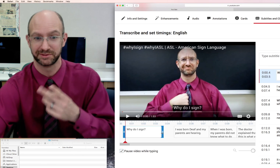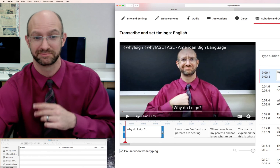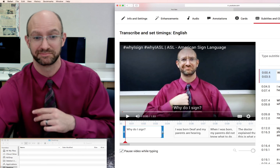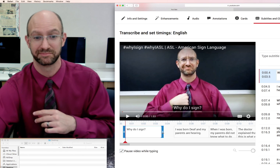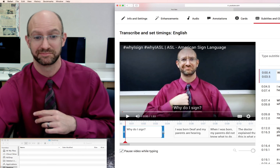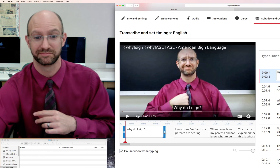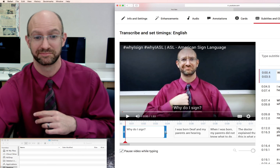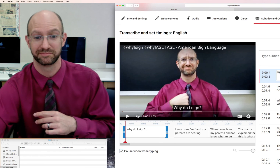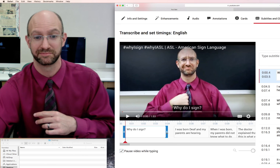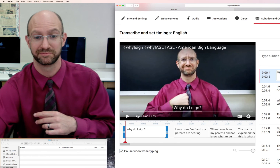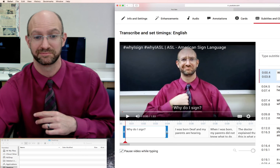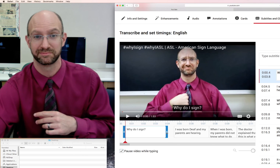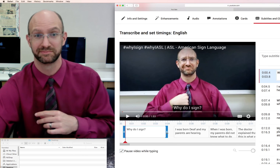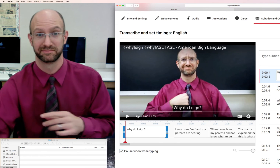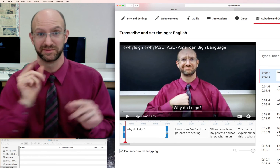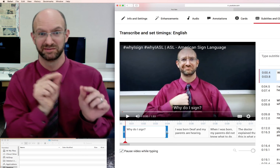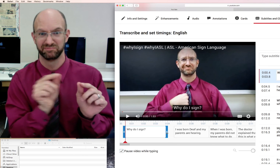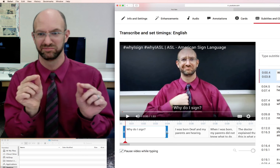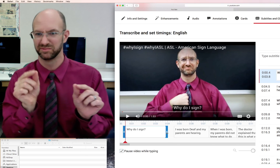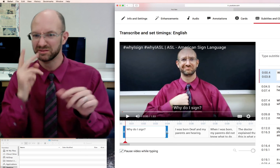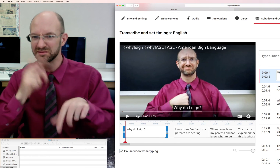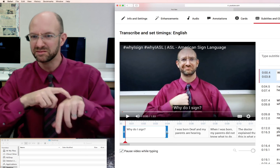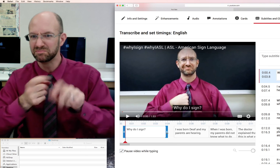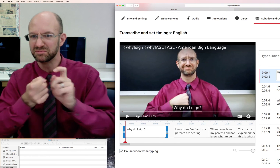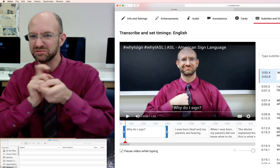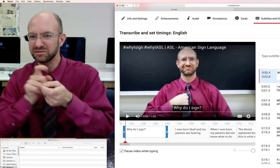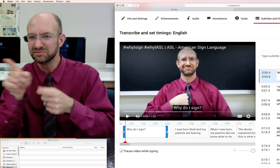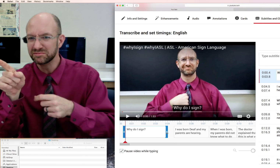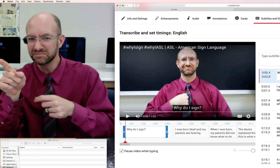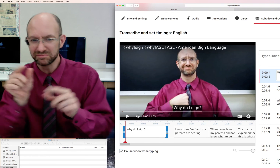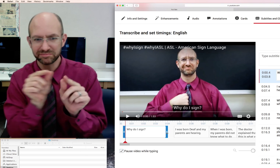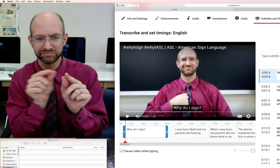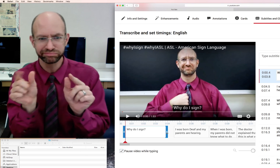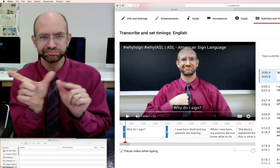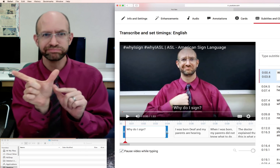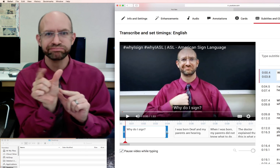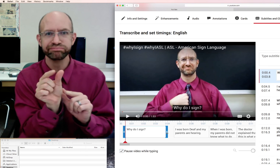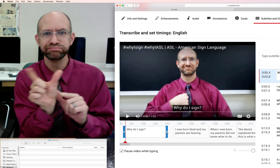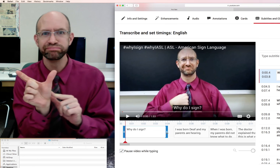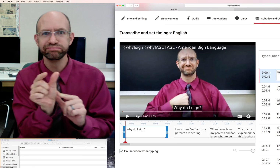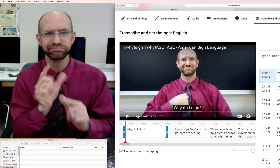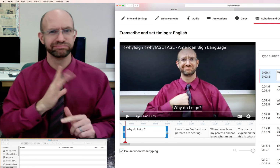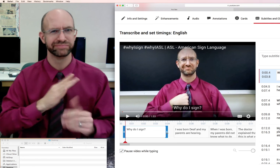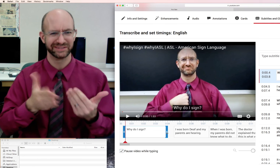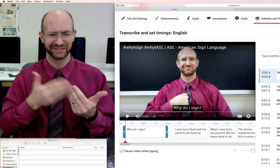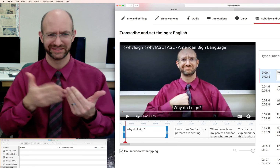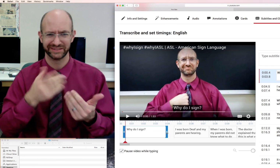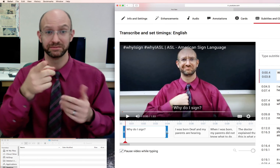See? When you adjust the time, you will see it being updated on the time code on the column as well. It is really cool and easy to do.